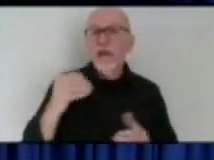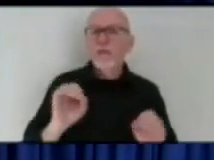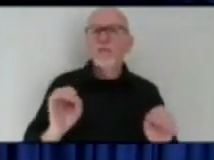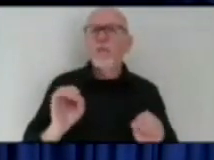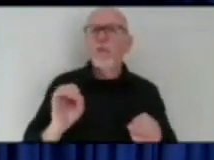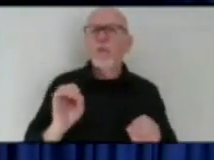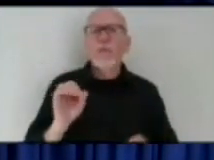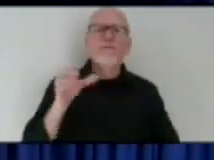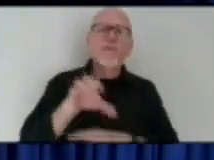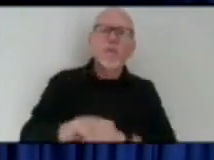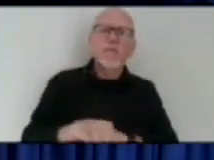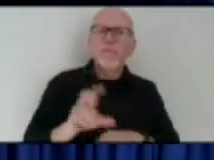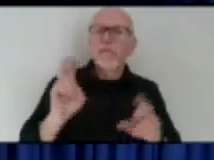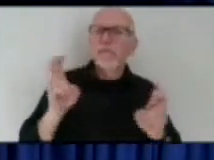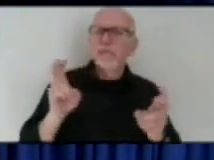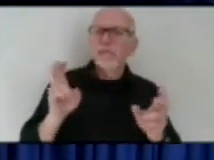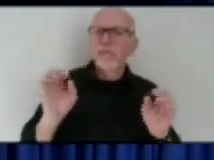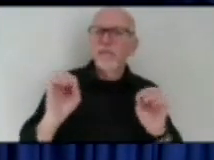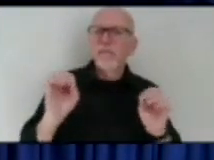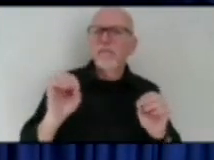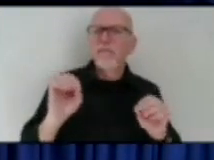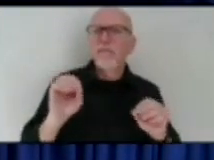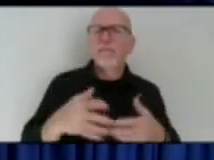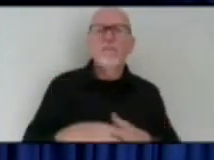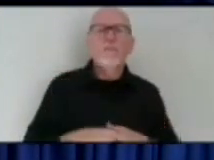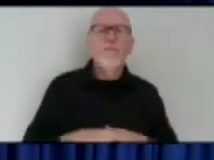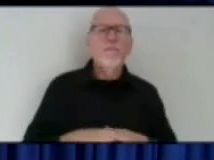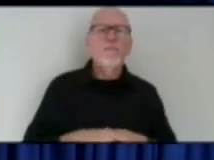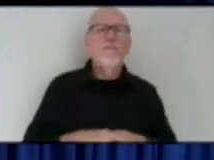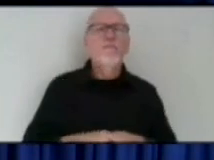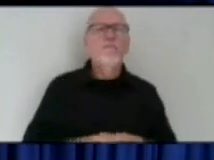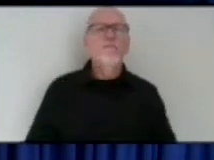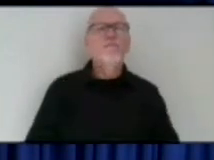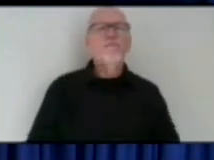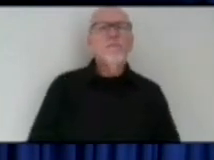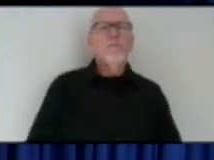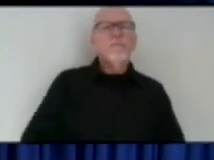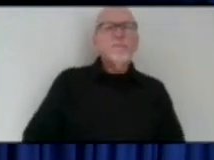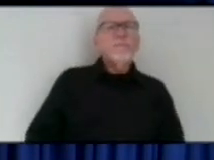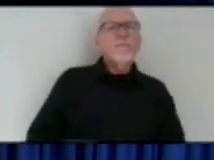enforcement of those restrictions either. It well, as I mentioned, will